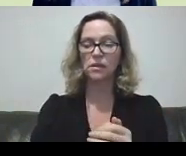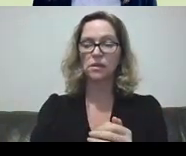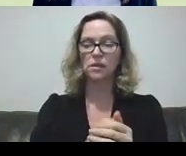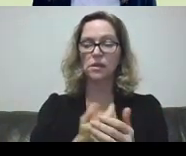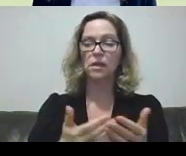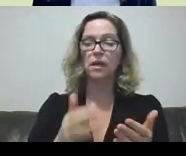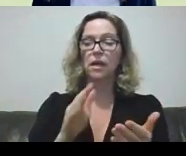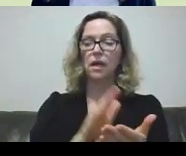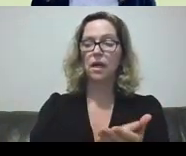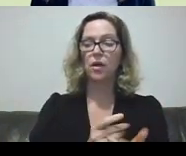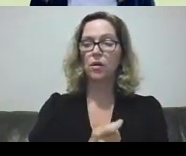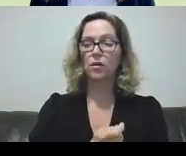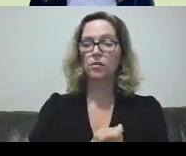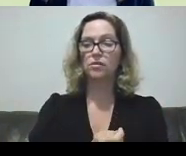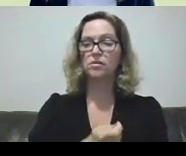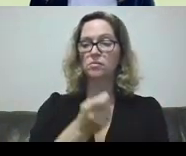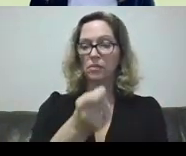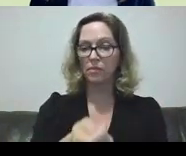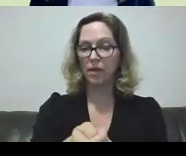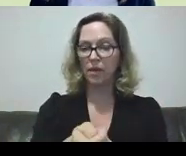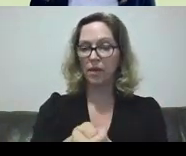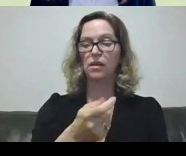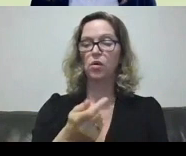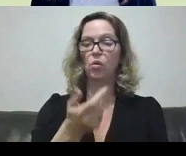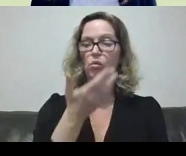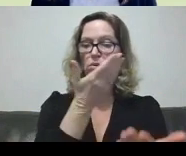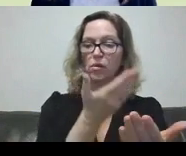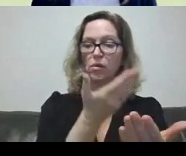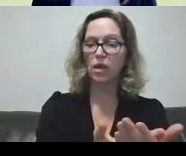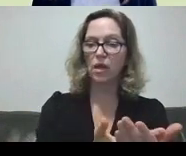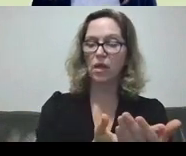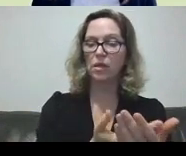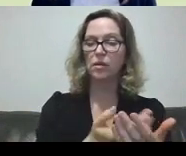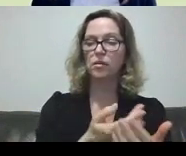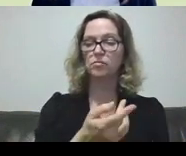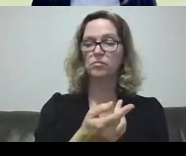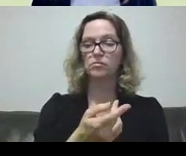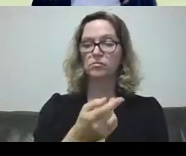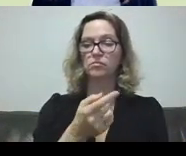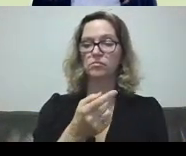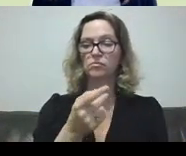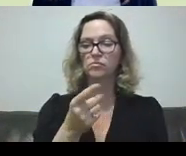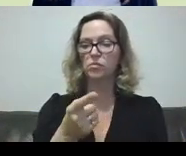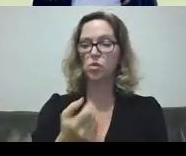supports and as Mandy was talking earlier it also covers some more detail on your record keeping as